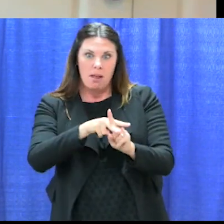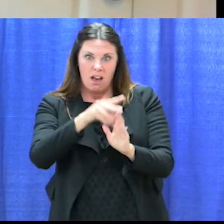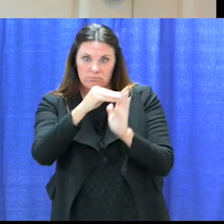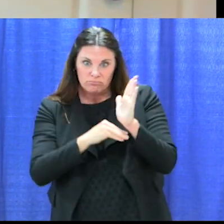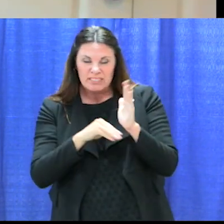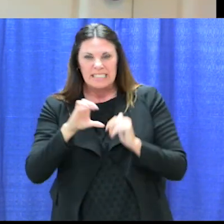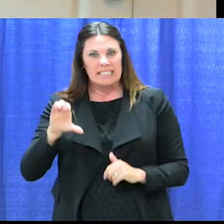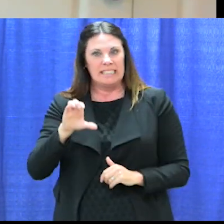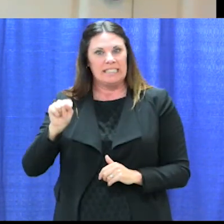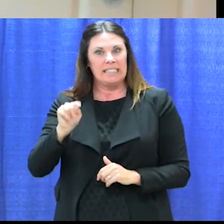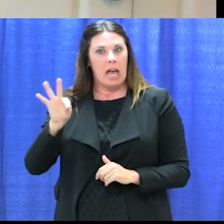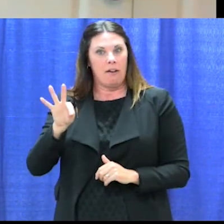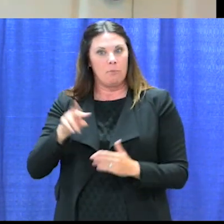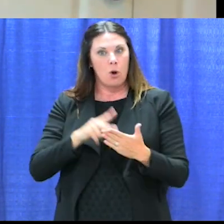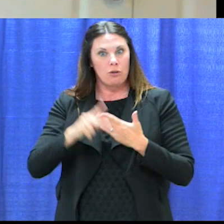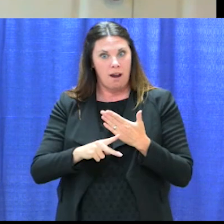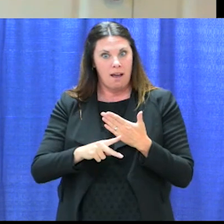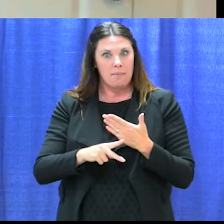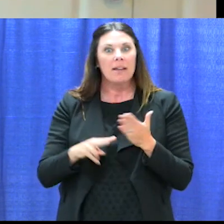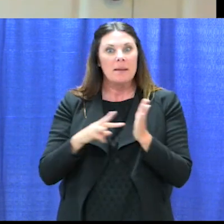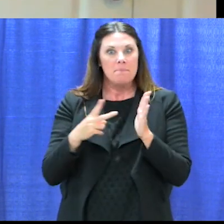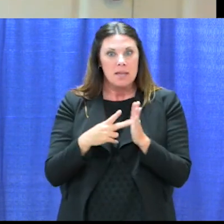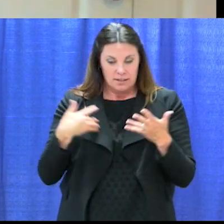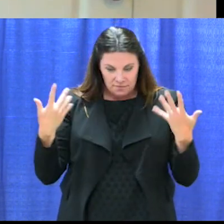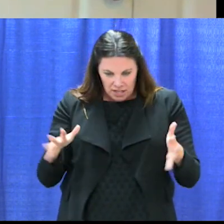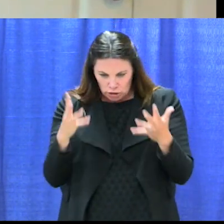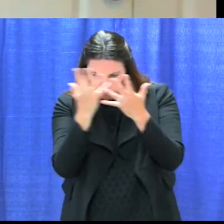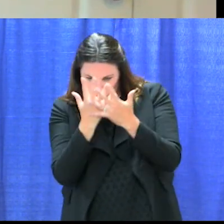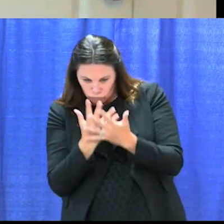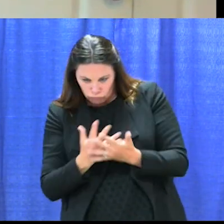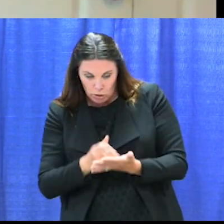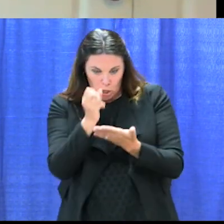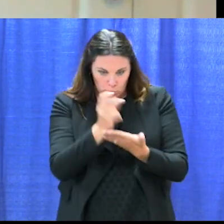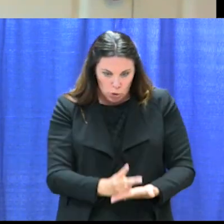And then the program will provide approved applicants with directions to activate the discount.